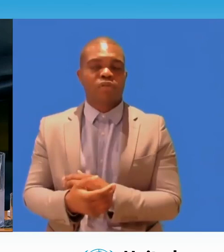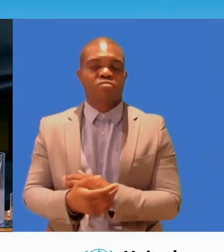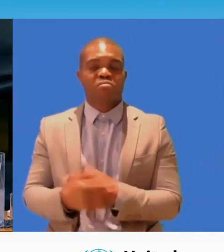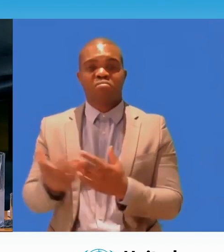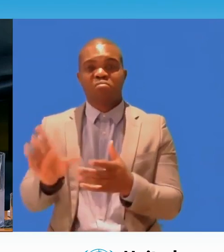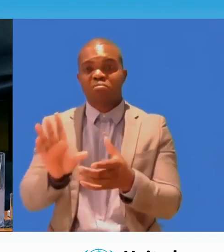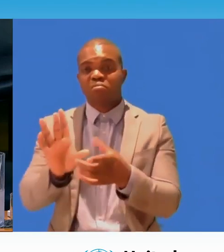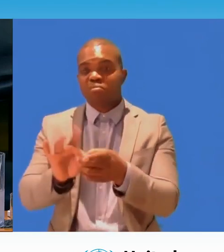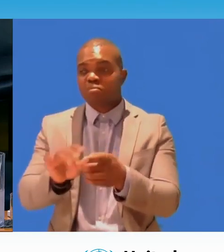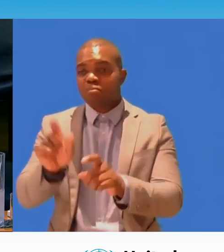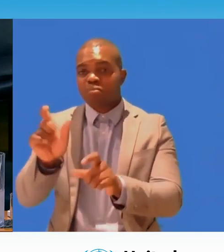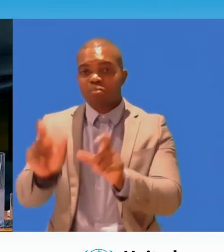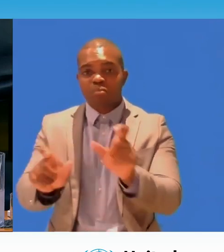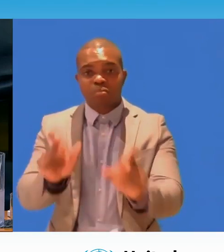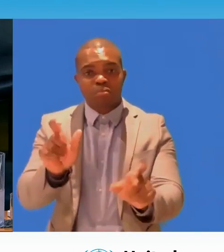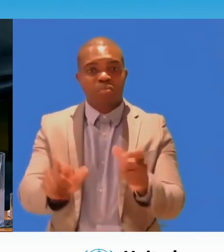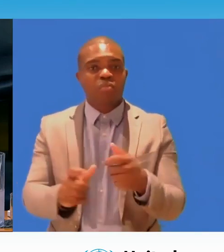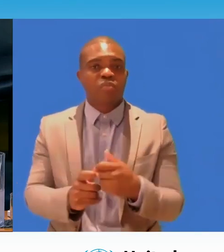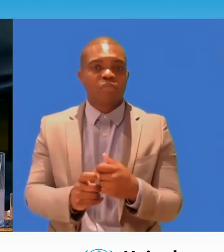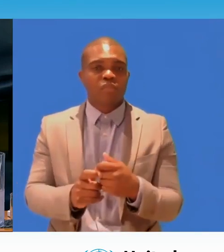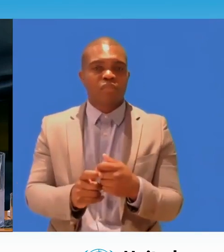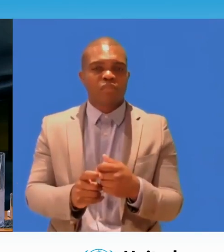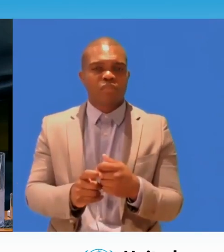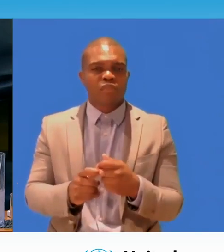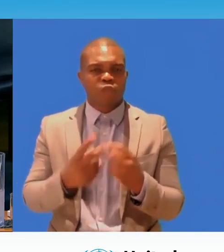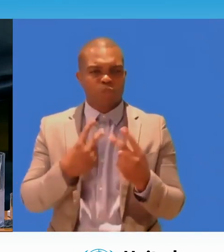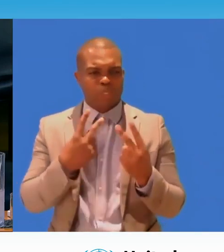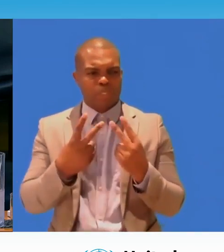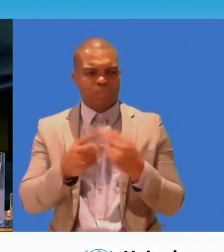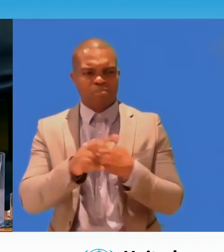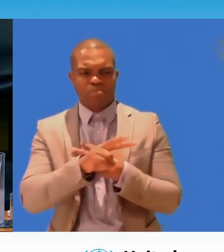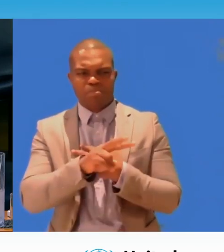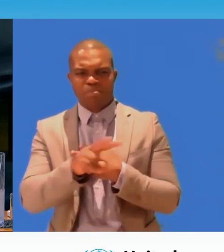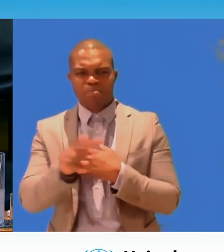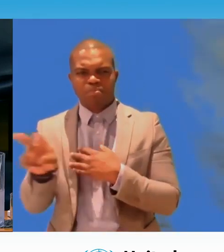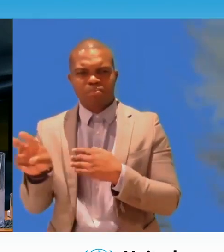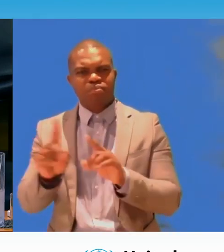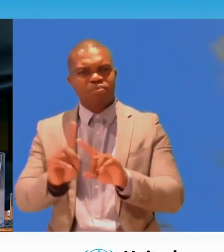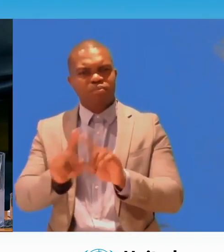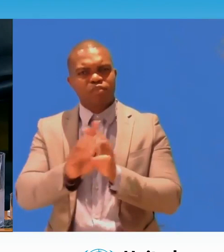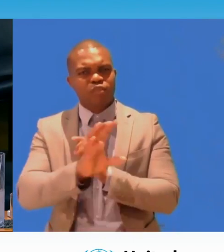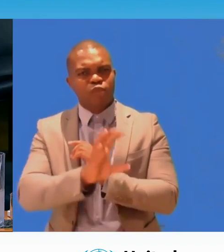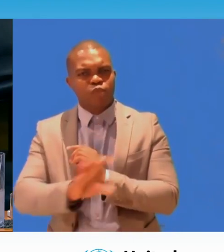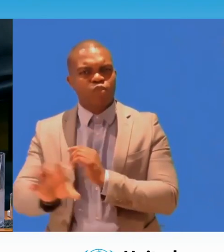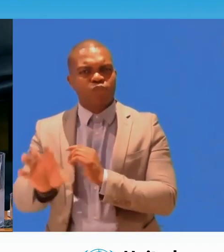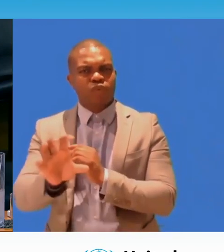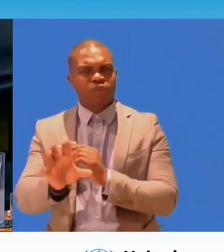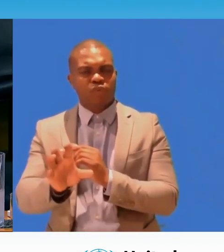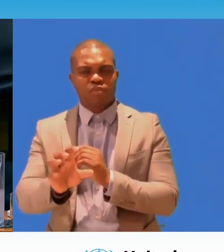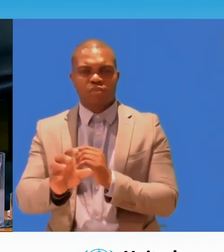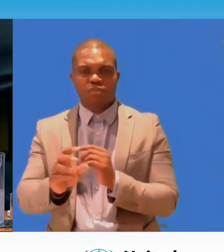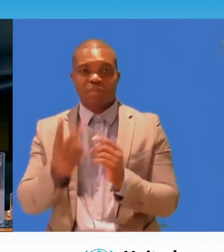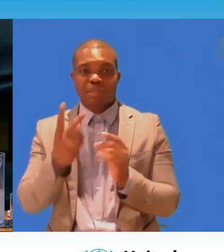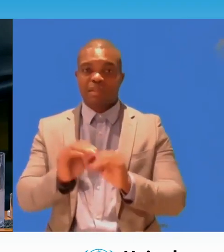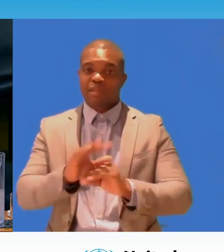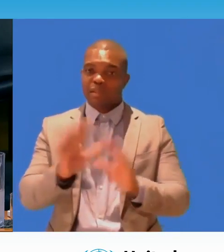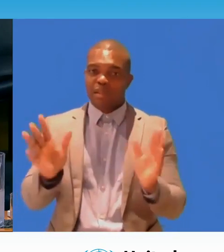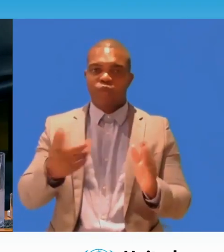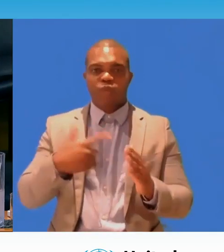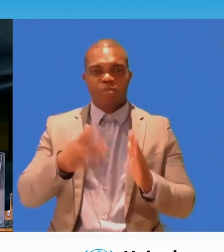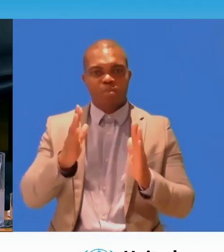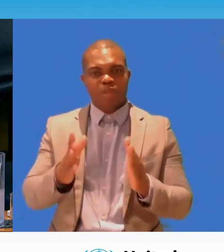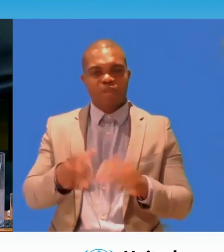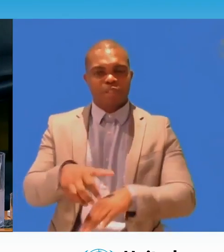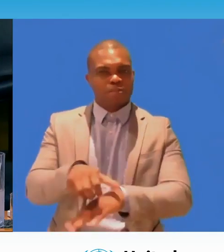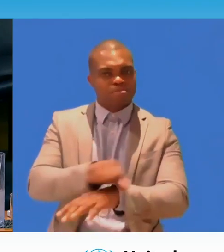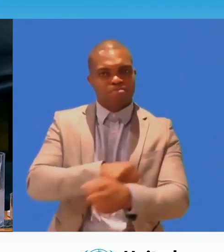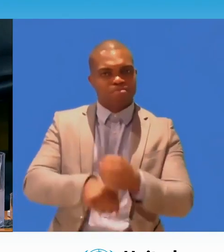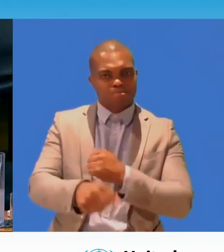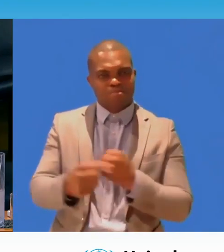it's a long way to go however we also see from Count's work that change is possible we're seeing